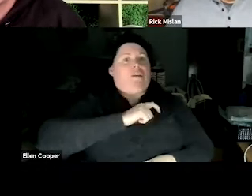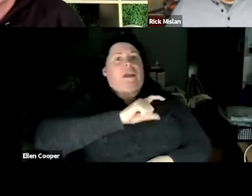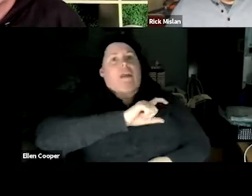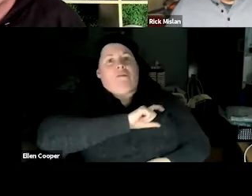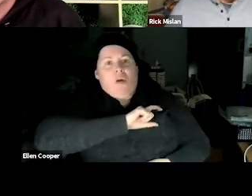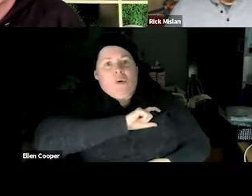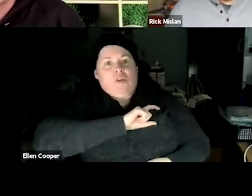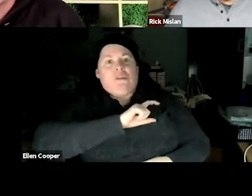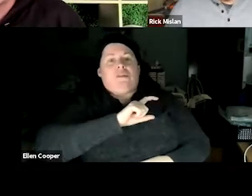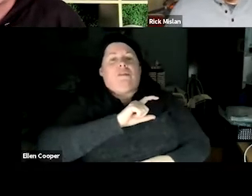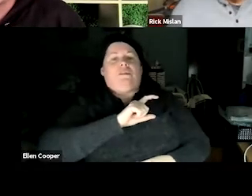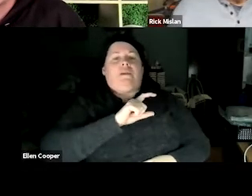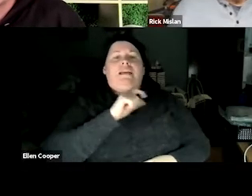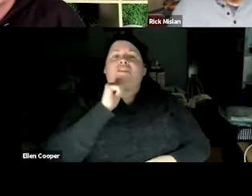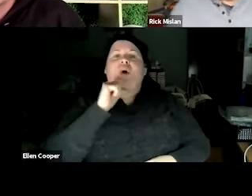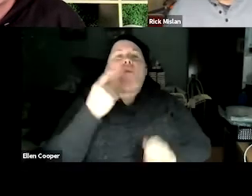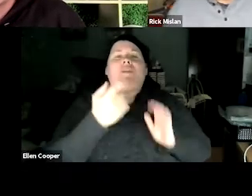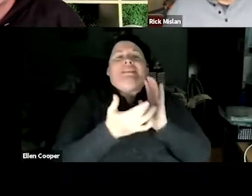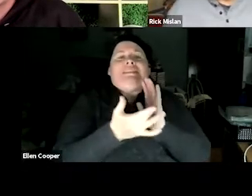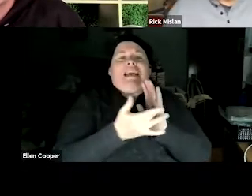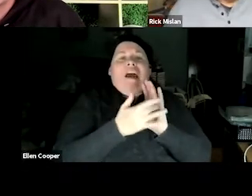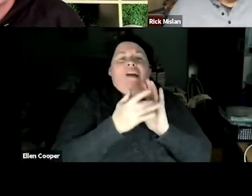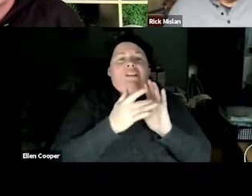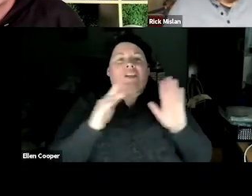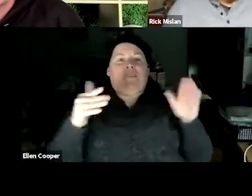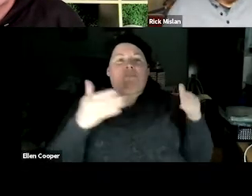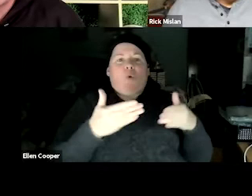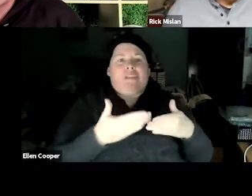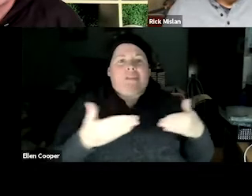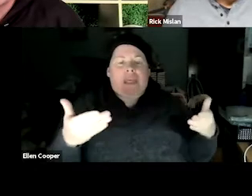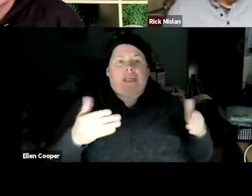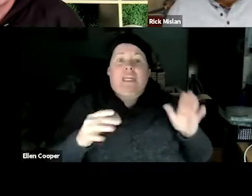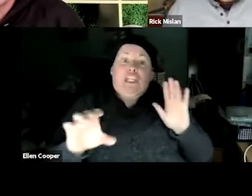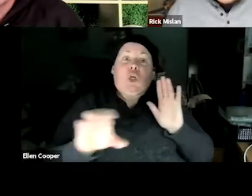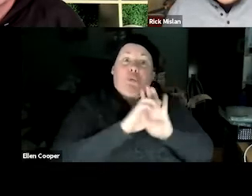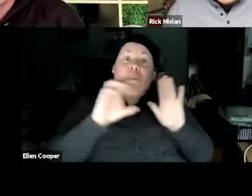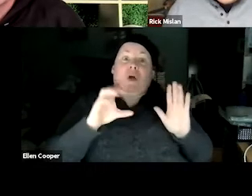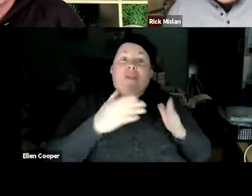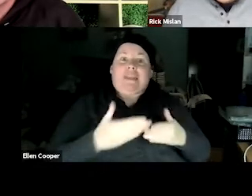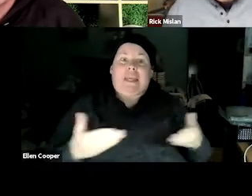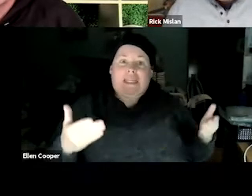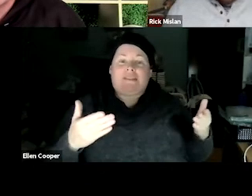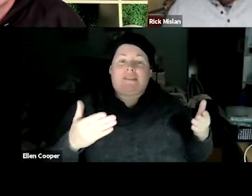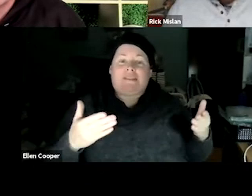as not just a technology thing so you know it is a criminal thing. So yeah, this has been fun just